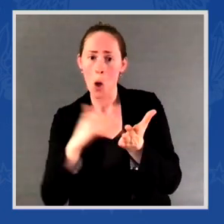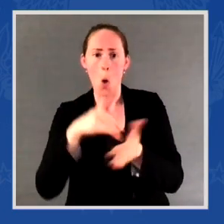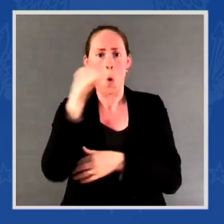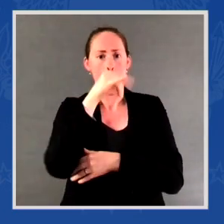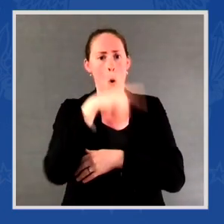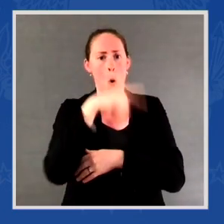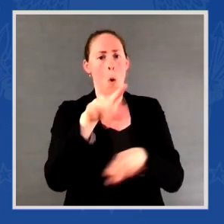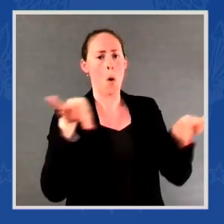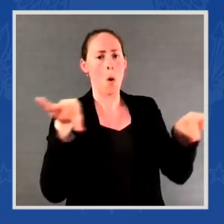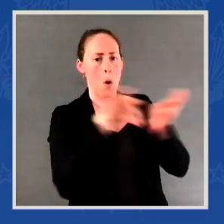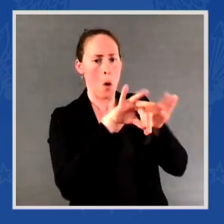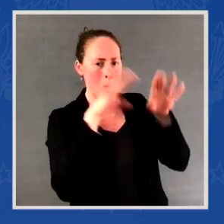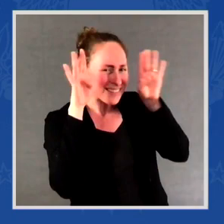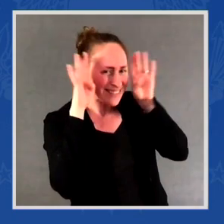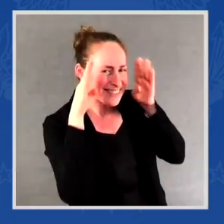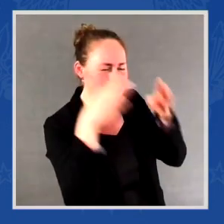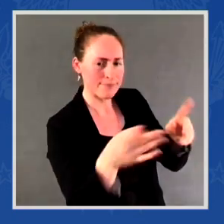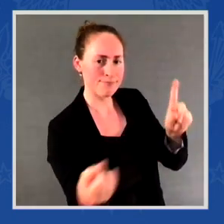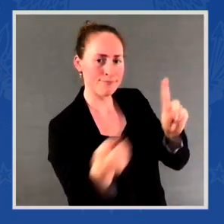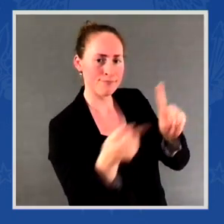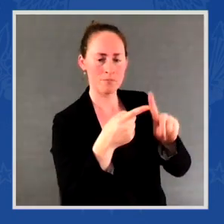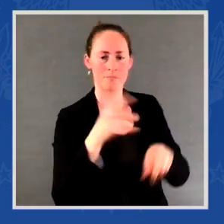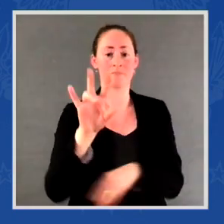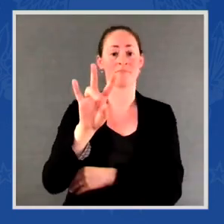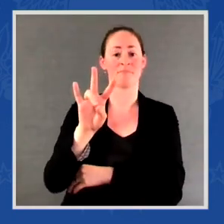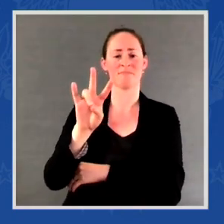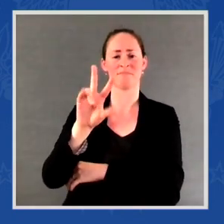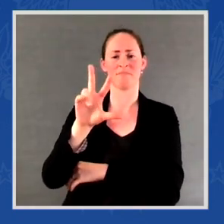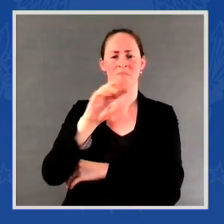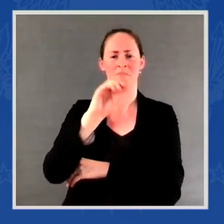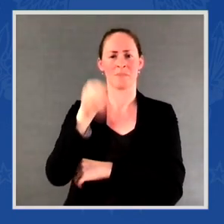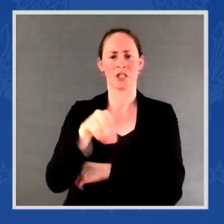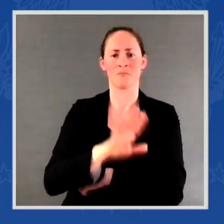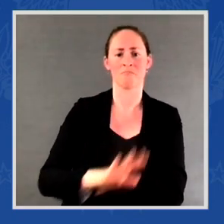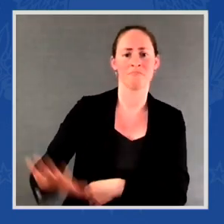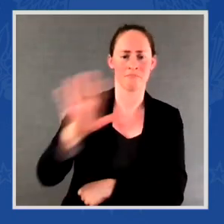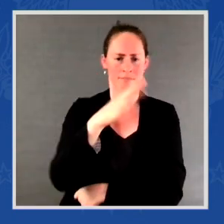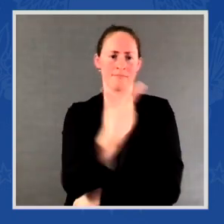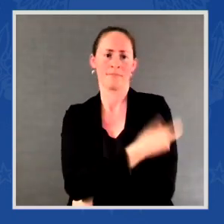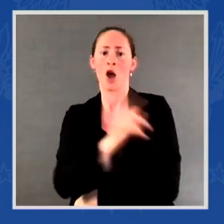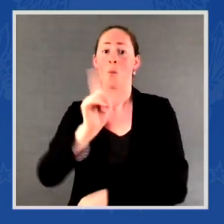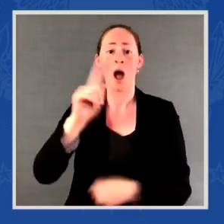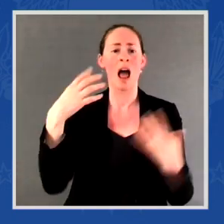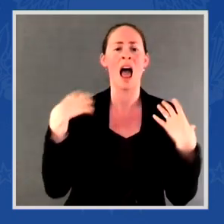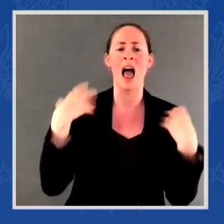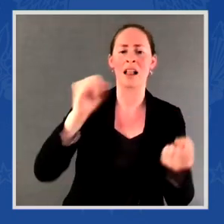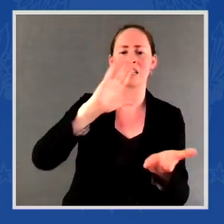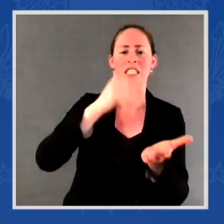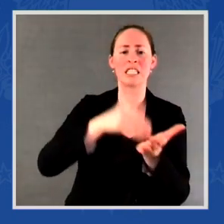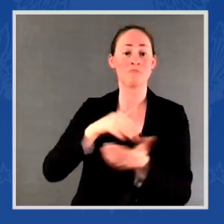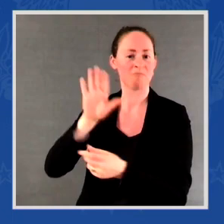at community health centers through the federal program we have and more than 58 percent of the shots administered